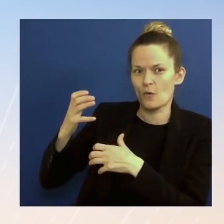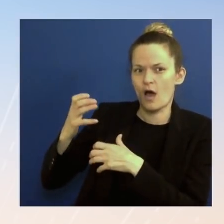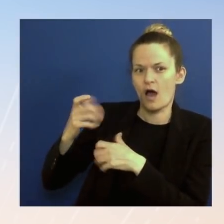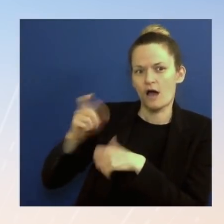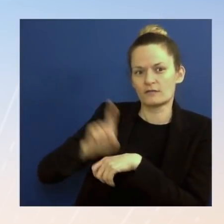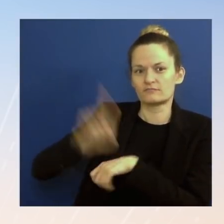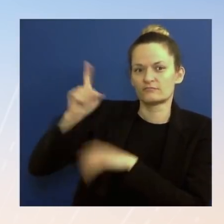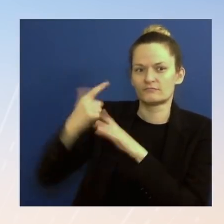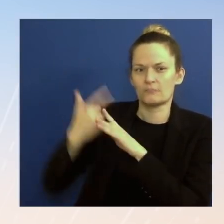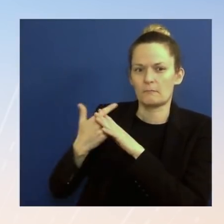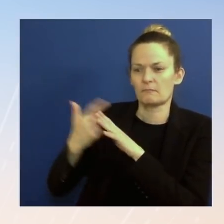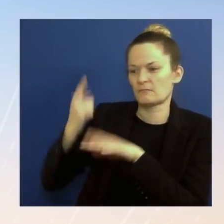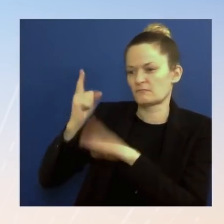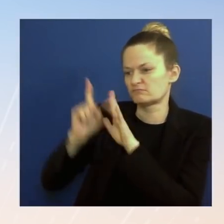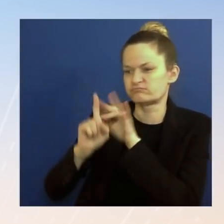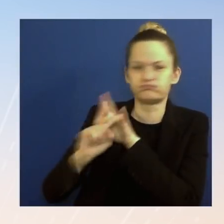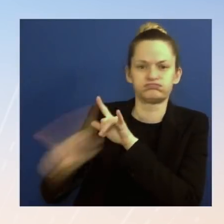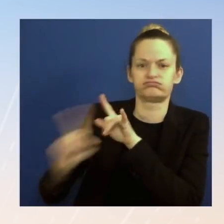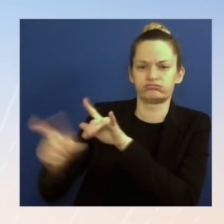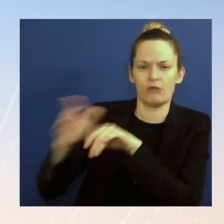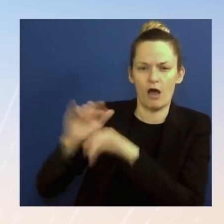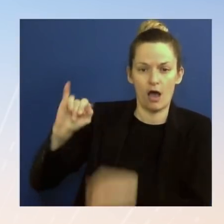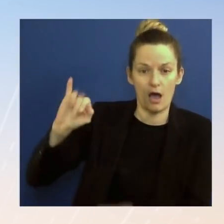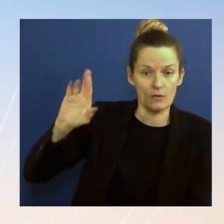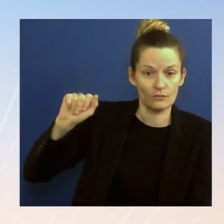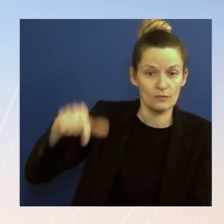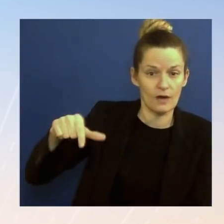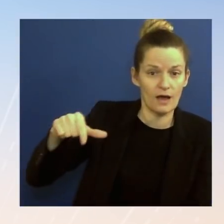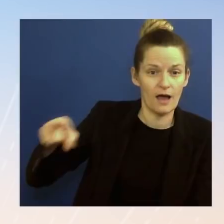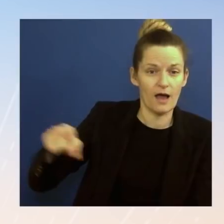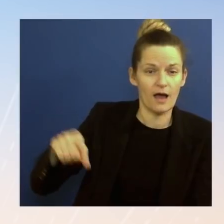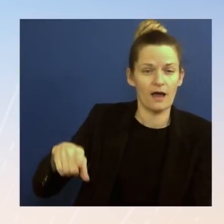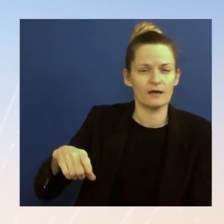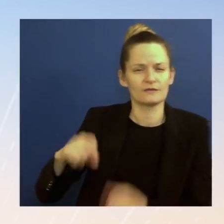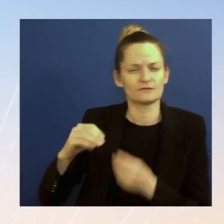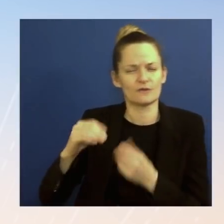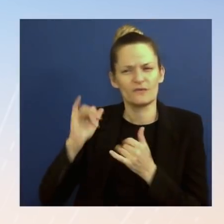I mean, if you look at the Iran -- the missile strike that we saw over the weekend,